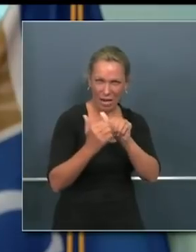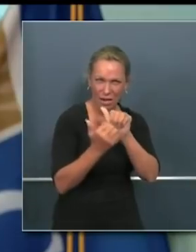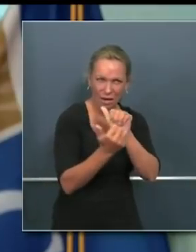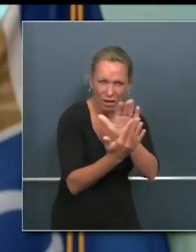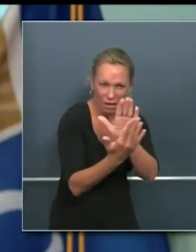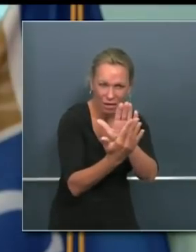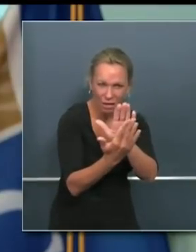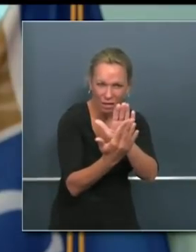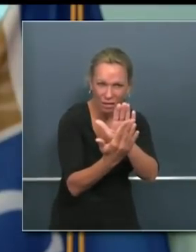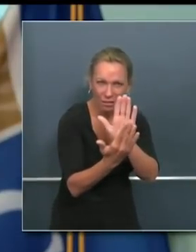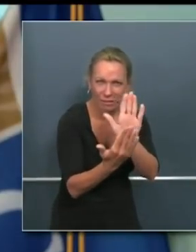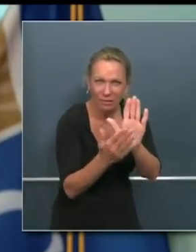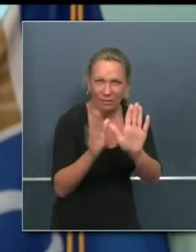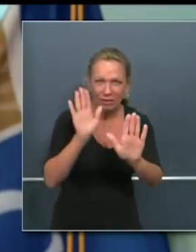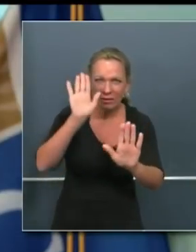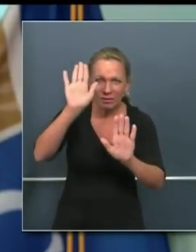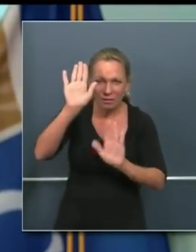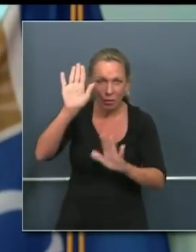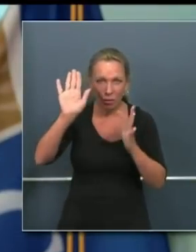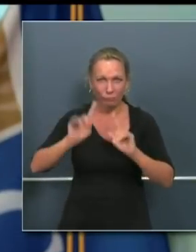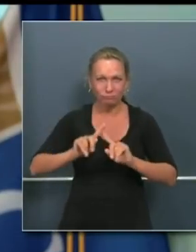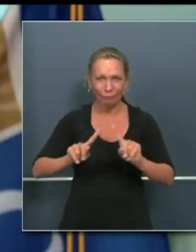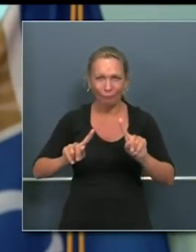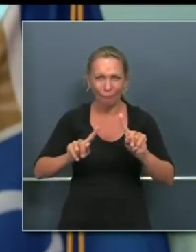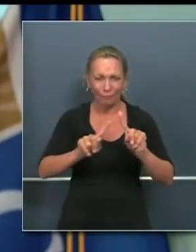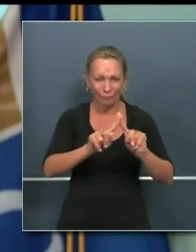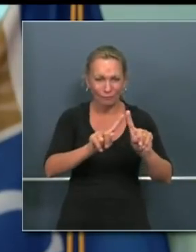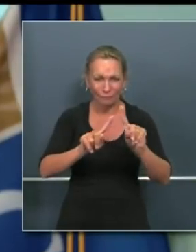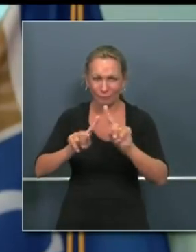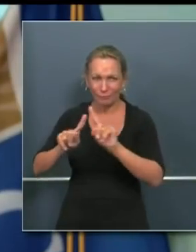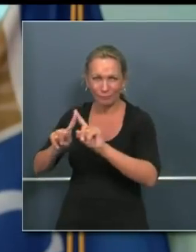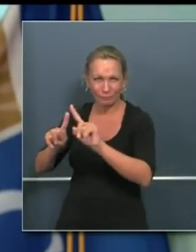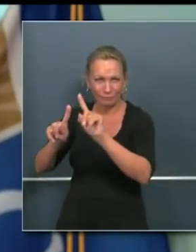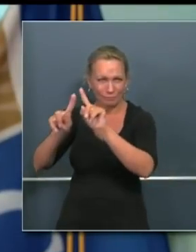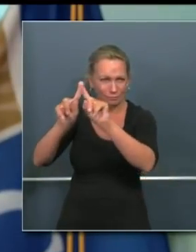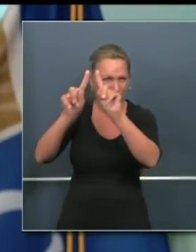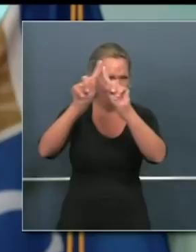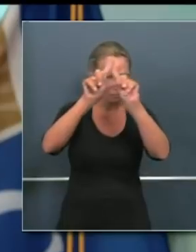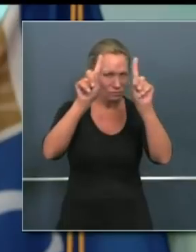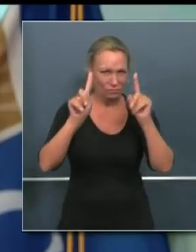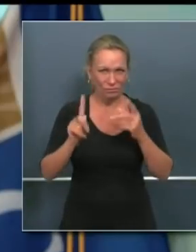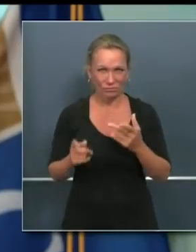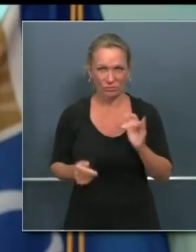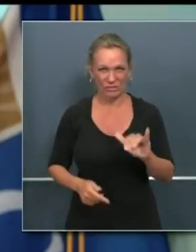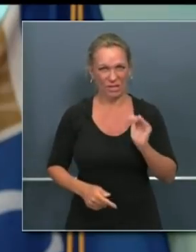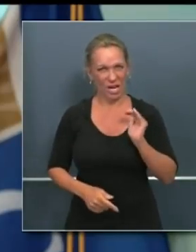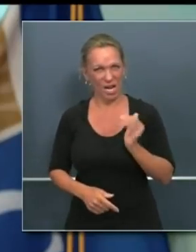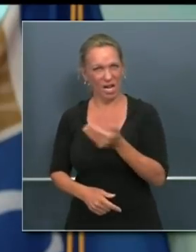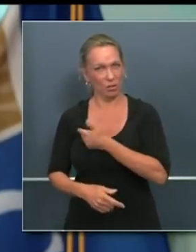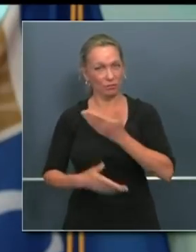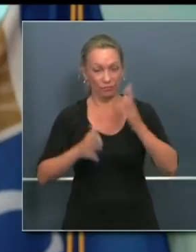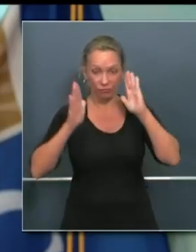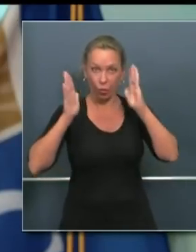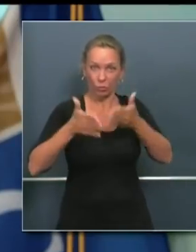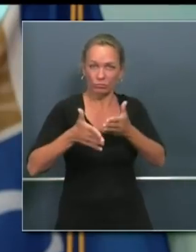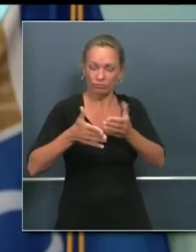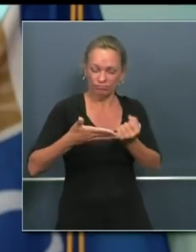SO HE'S TRYING TO RECONCILE OUR CHALLENGE BUT ALSO RECONCILE THE DIFFERENTIATION IN REGIONS LARGE AND SMALL ACROSS THE